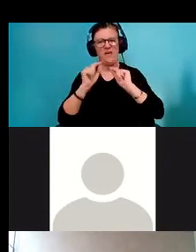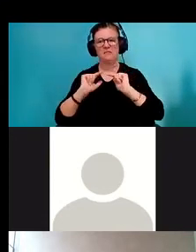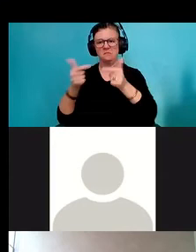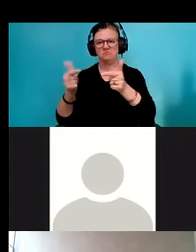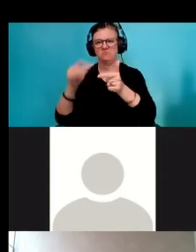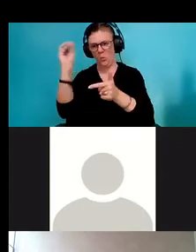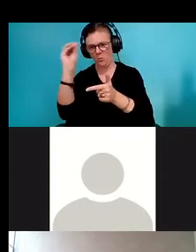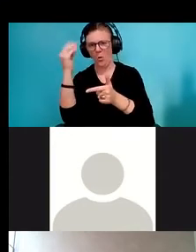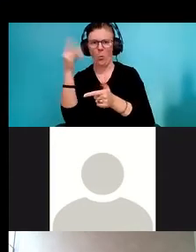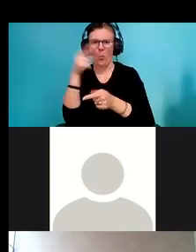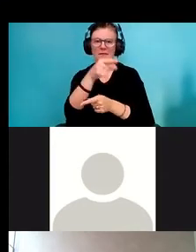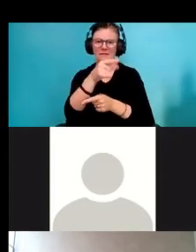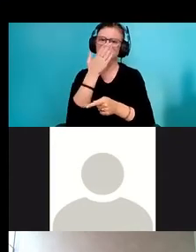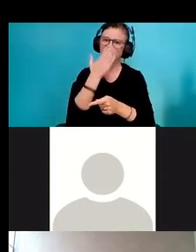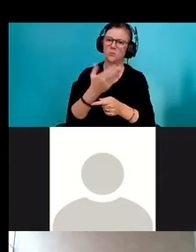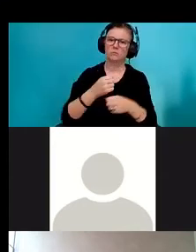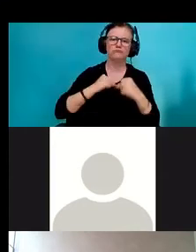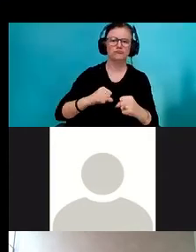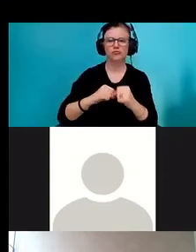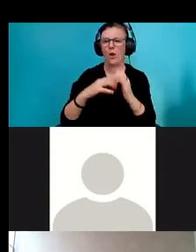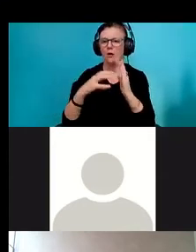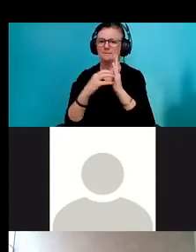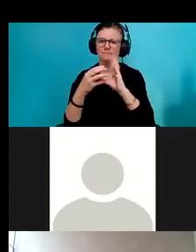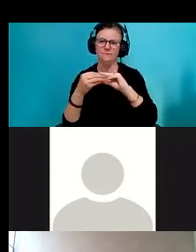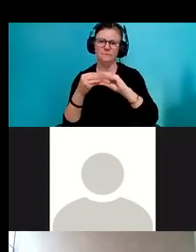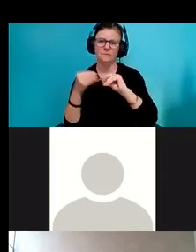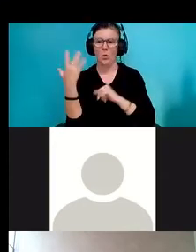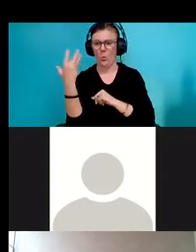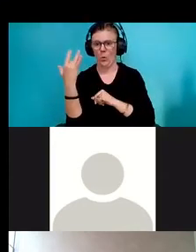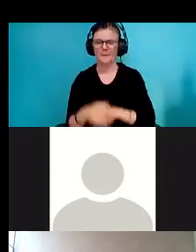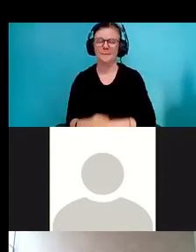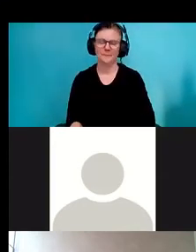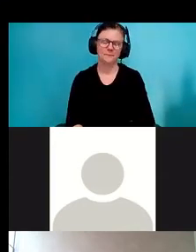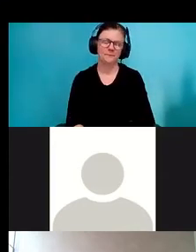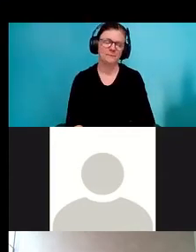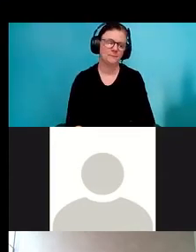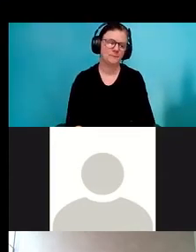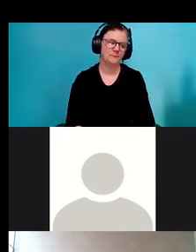an impactful segment of text.